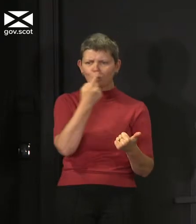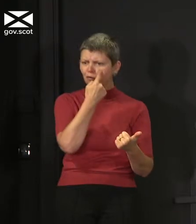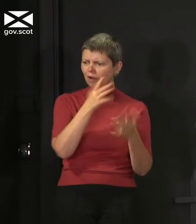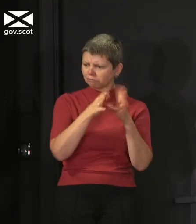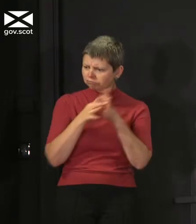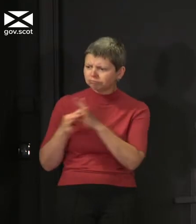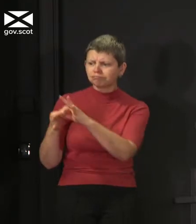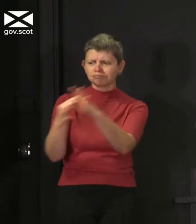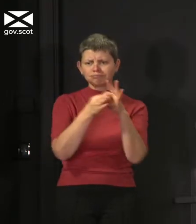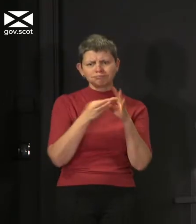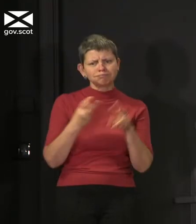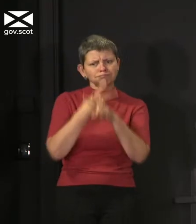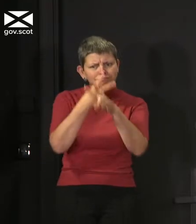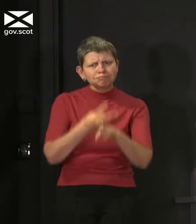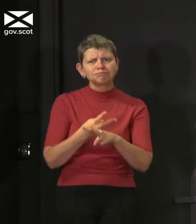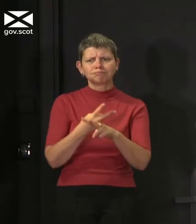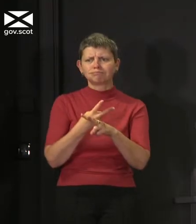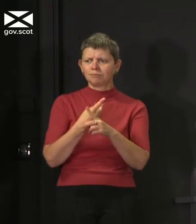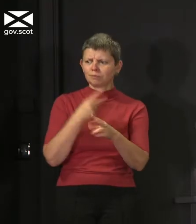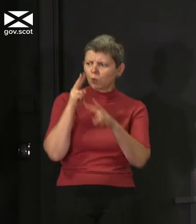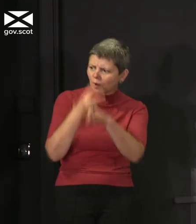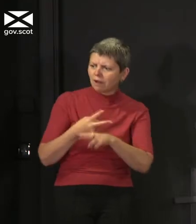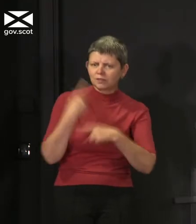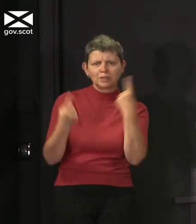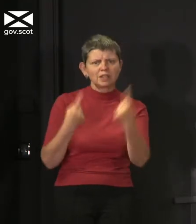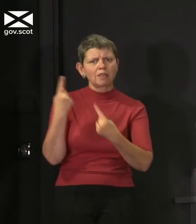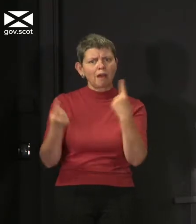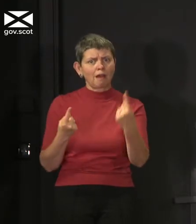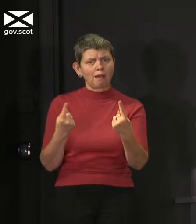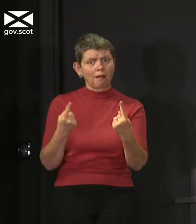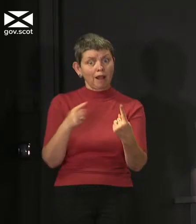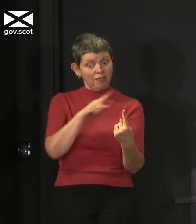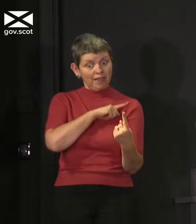other, that I think has served us so well, and actually got us to the point we are in